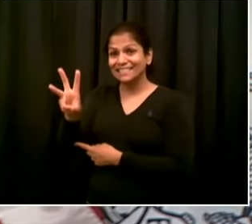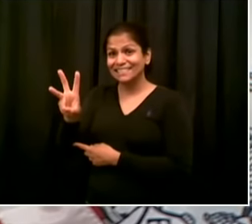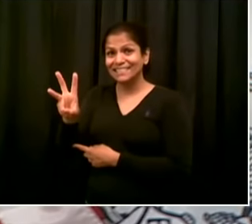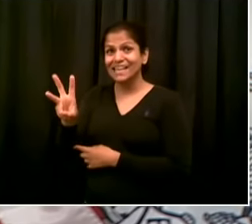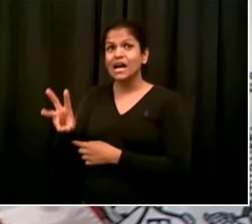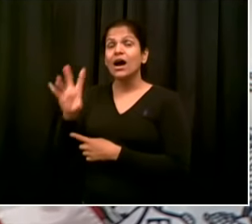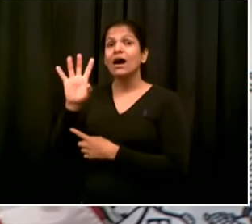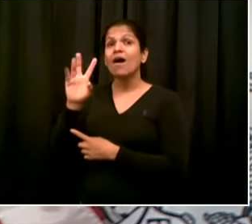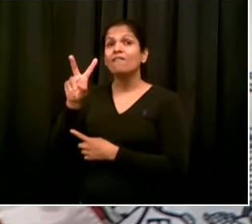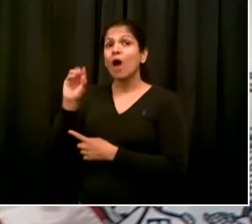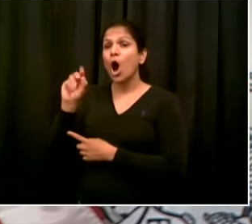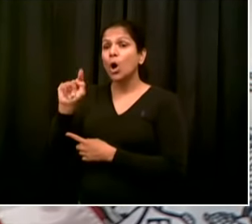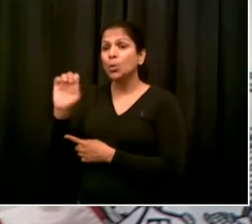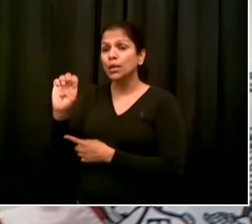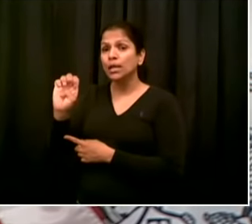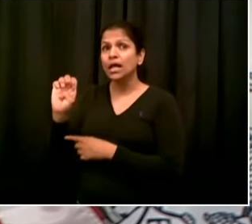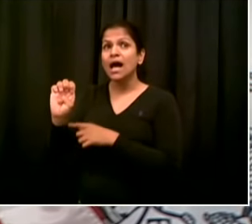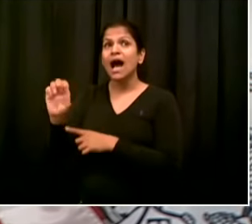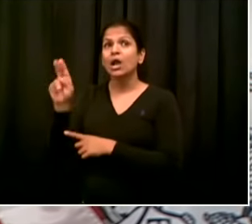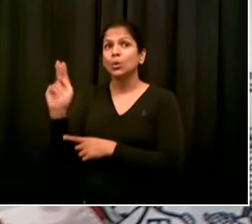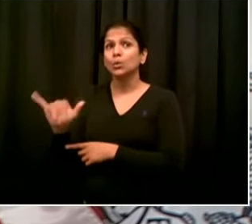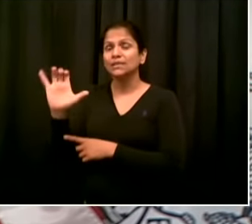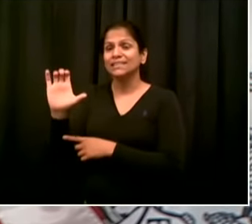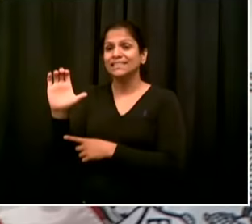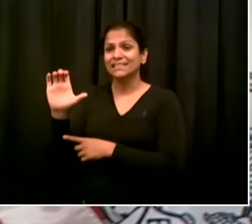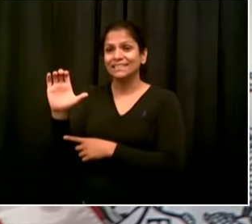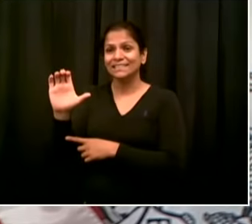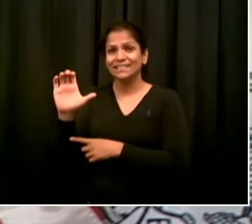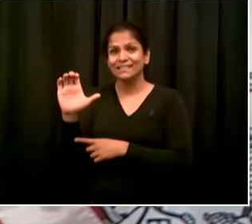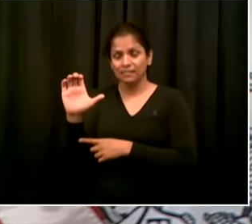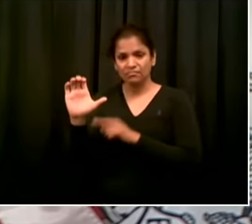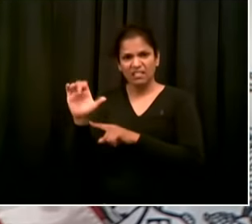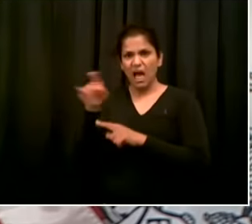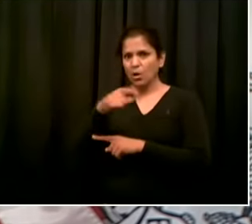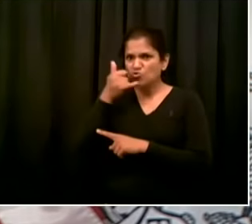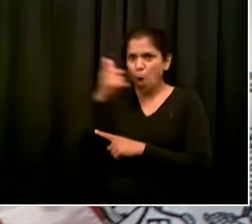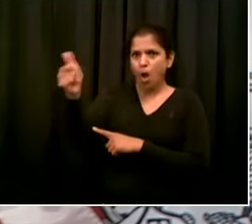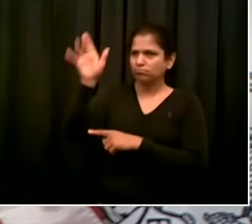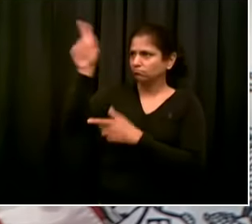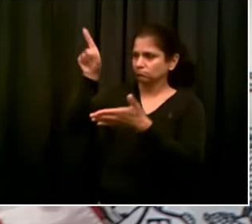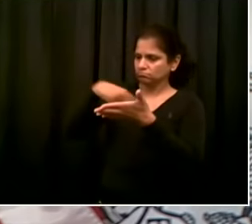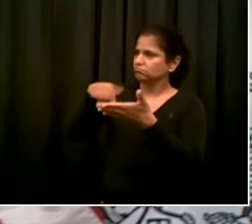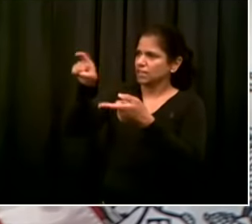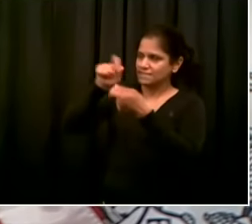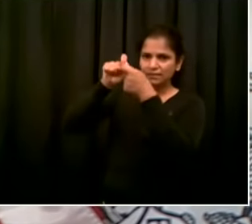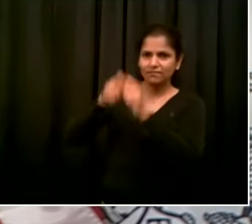WRONG ADDRESSES. PEOPLE IN OUR OLD NEIGHBORHOOD ARE BEING IMPACTED. I AM WONDERIG N IF YOU HEARD